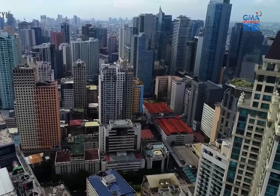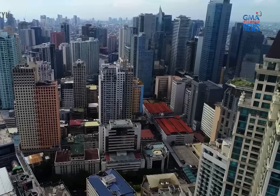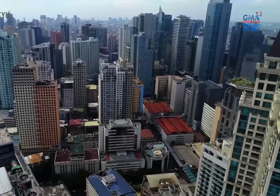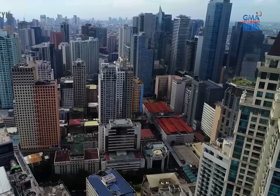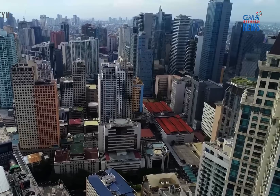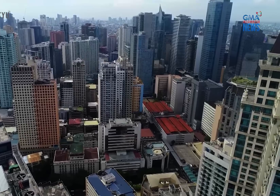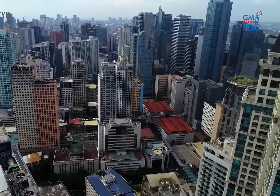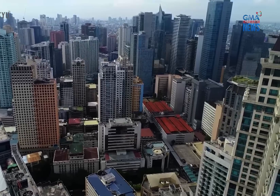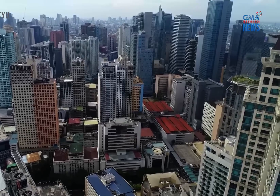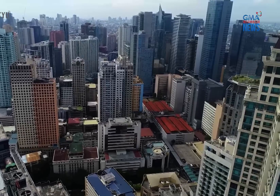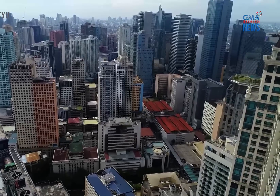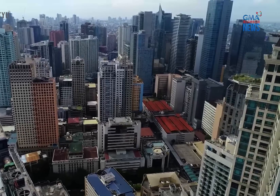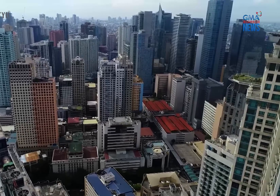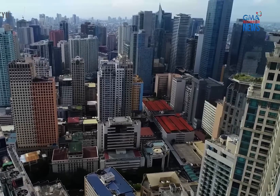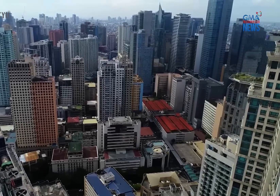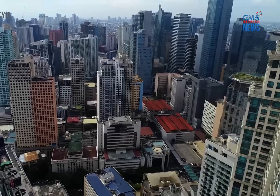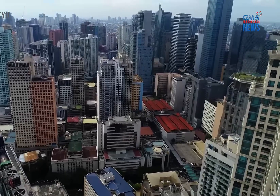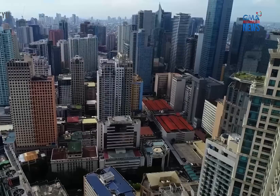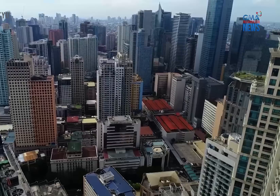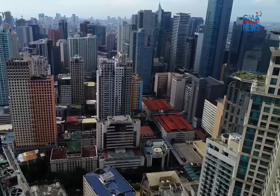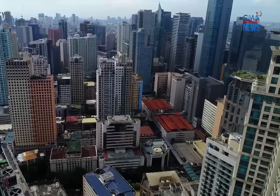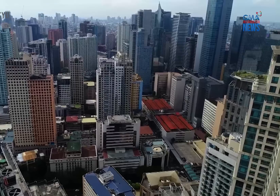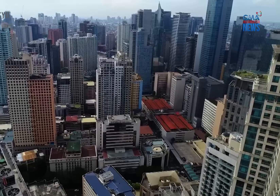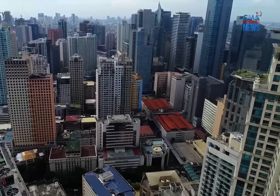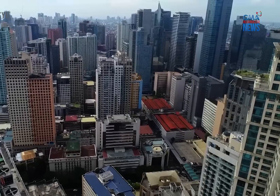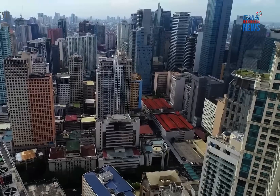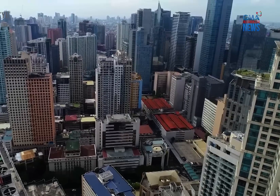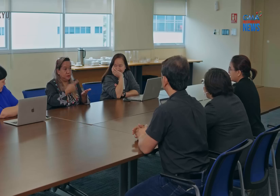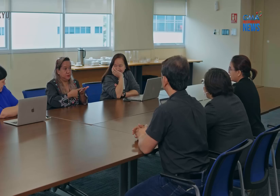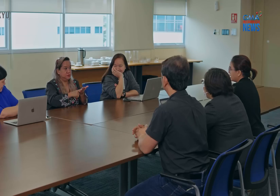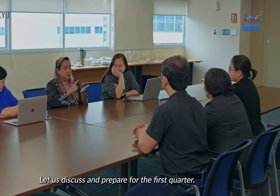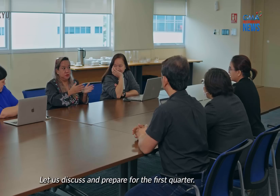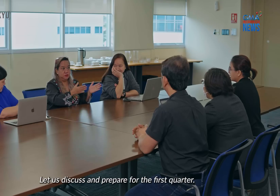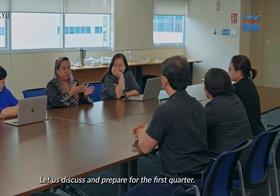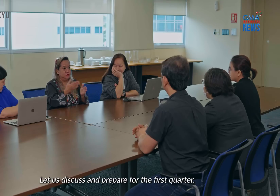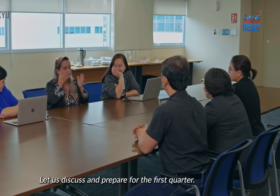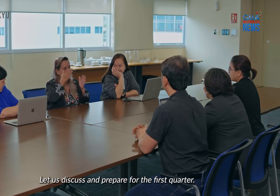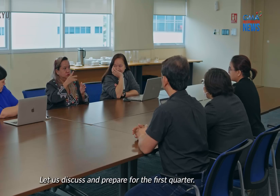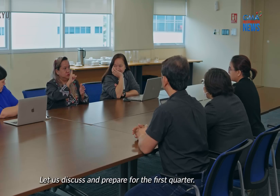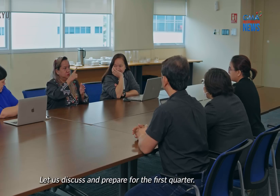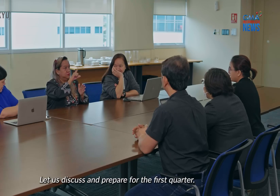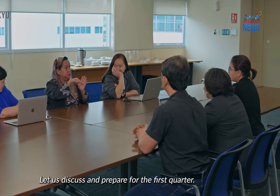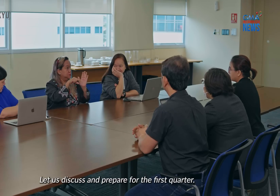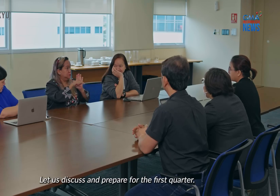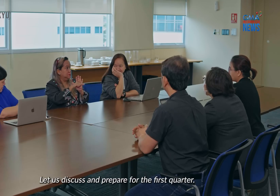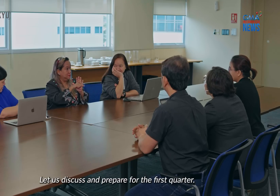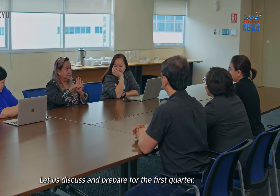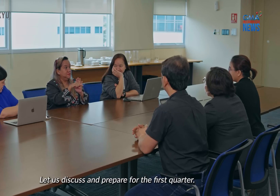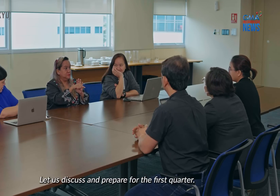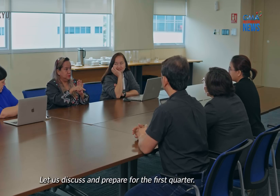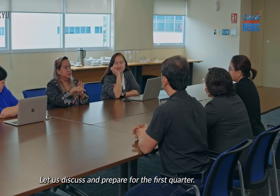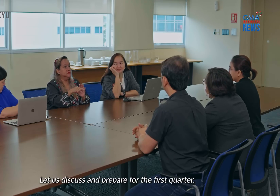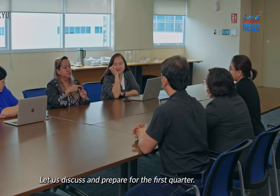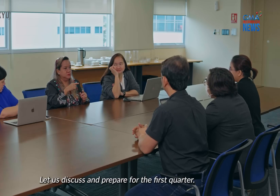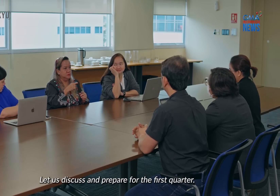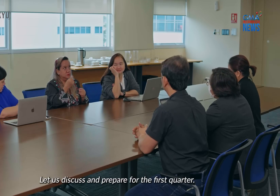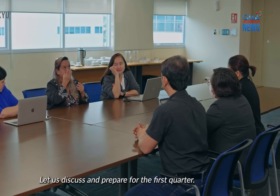They will truly be left behind. So it’s important that we help each other. Let’s connect with one another.